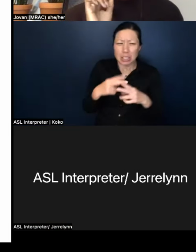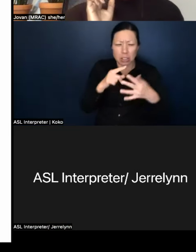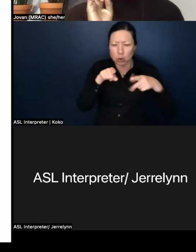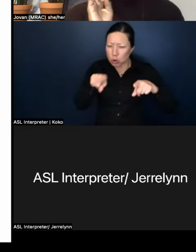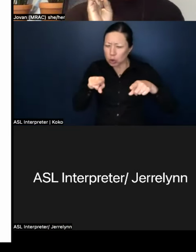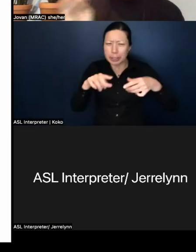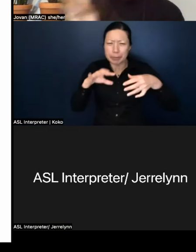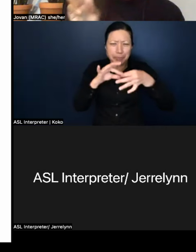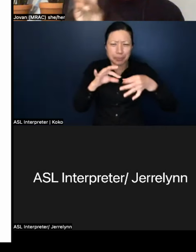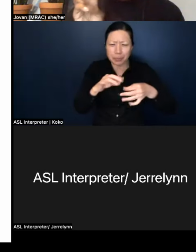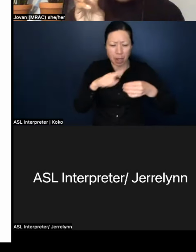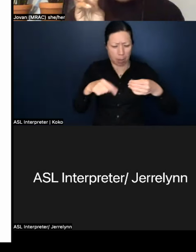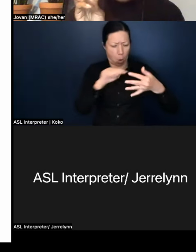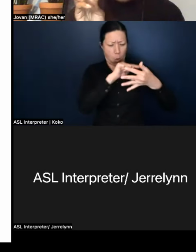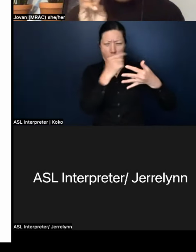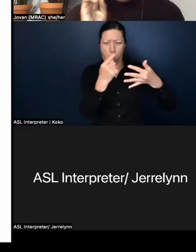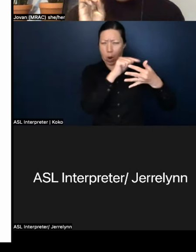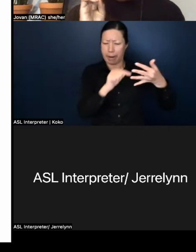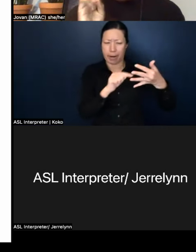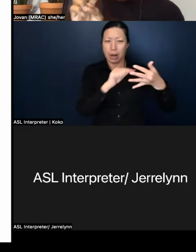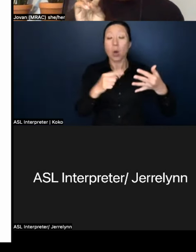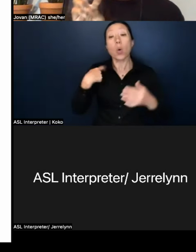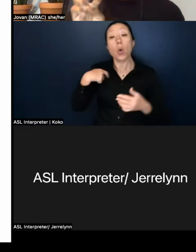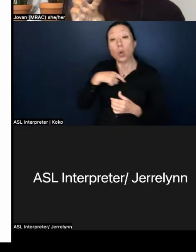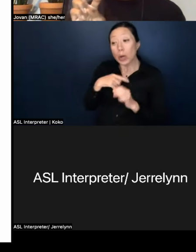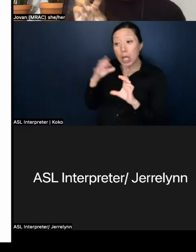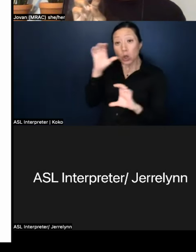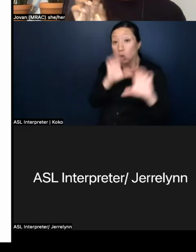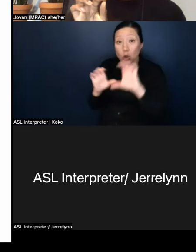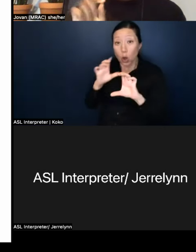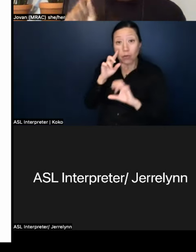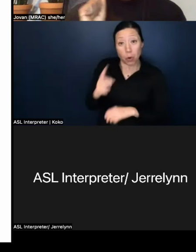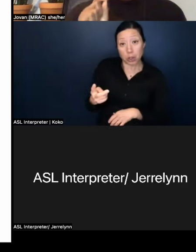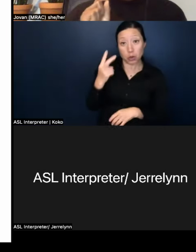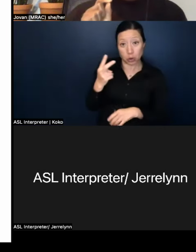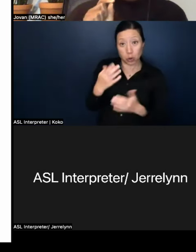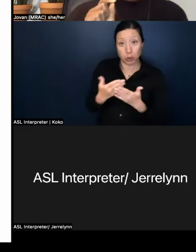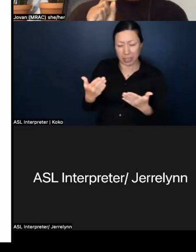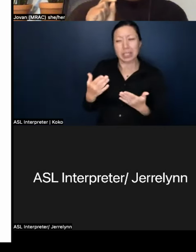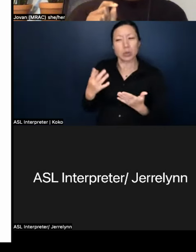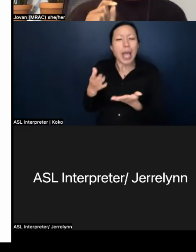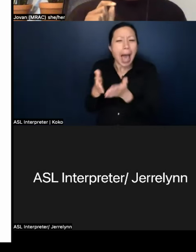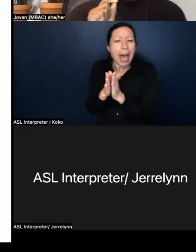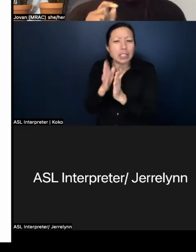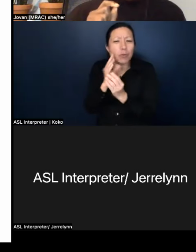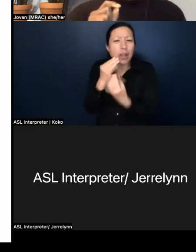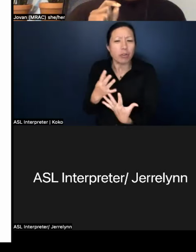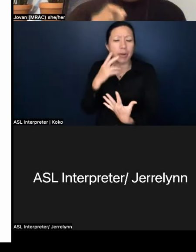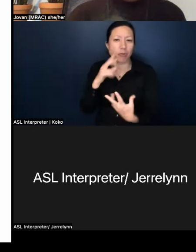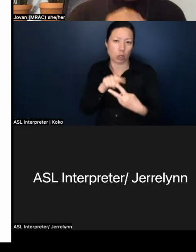we're checking for two things. We want this information for two purposes. One purpose is eligibility.